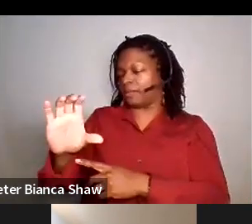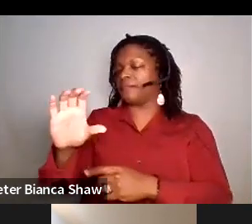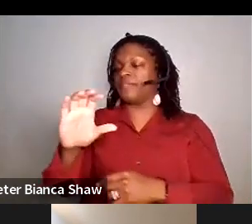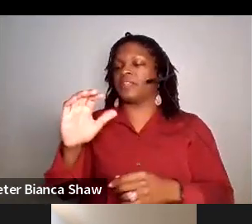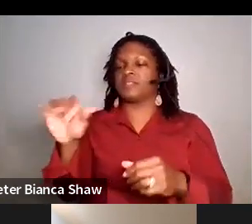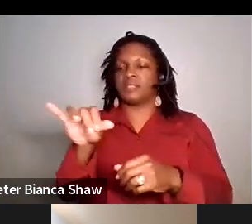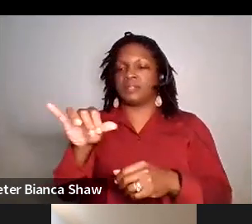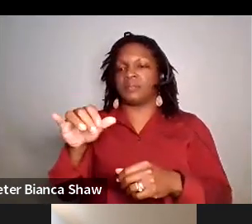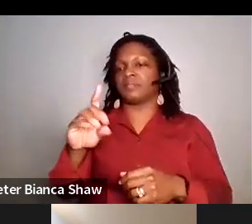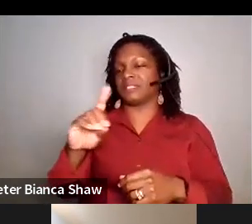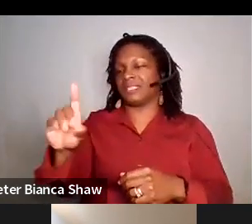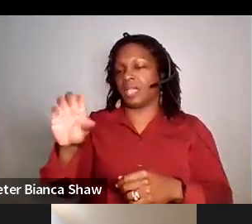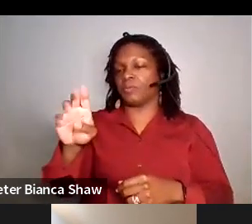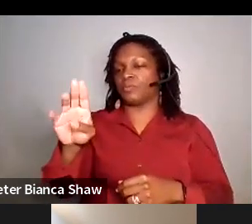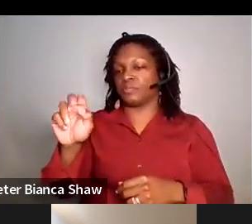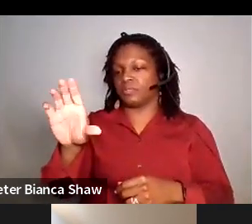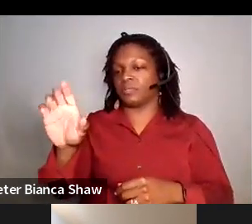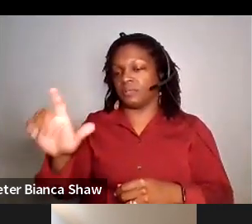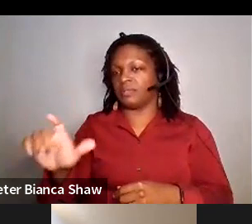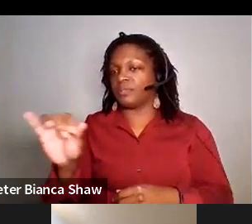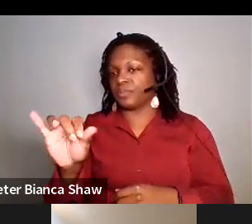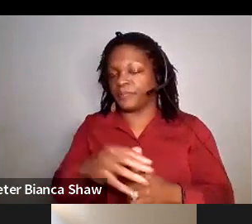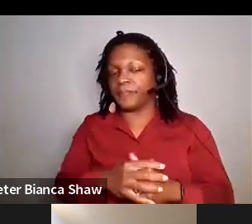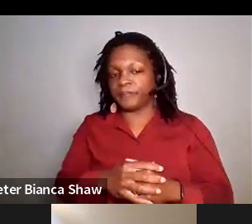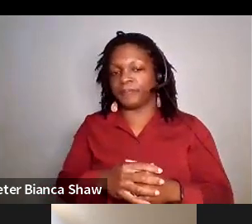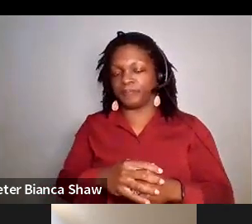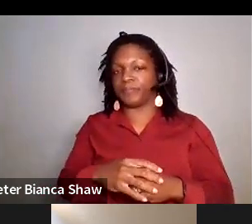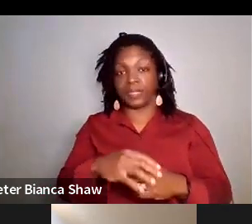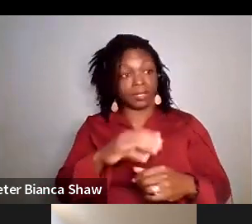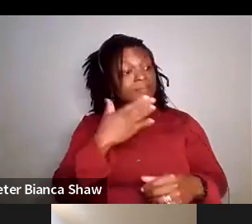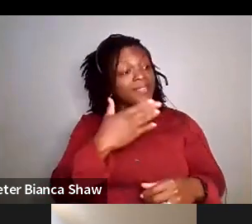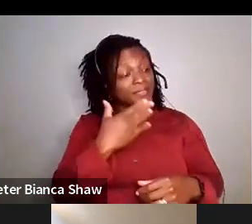Thank you, Mike, hey? Good afternoon, everybody. My name is Michael Billings.